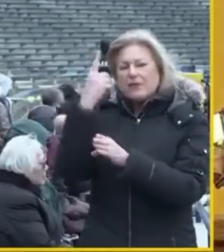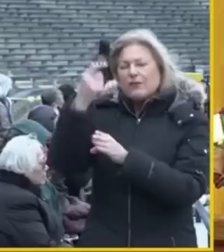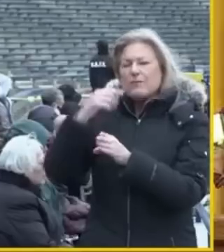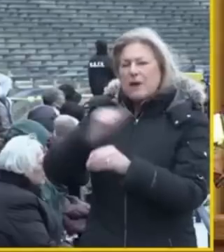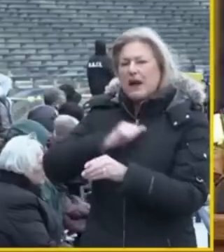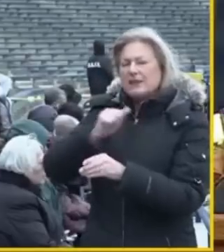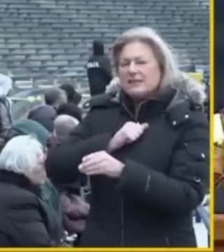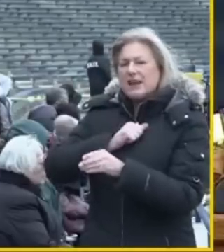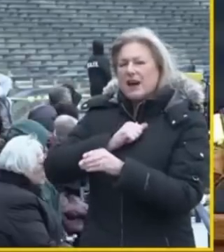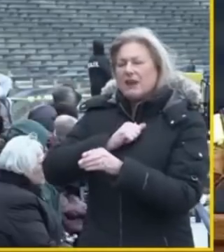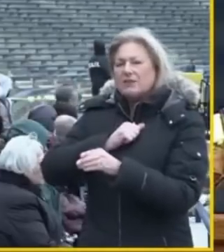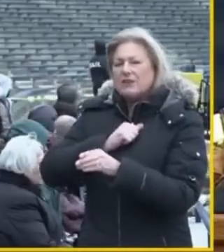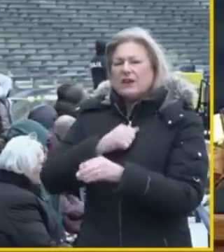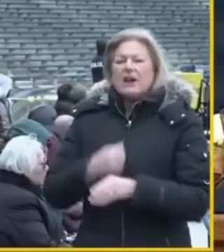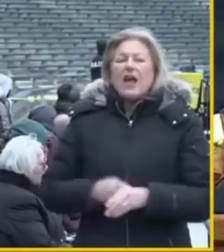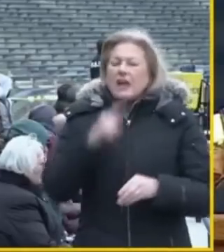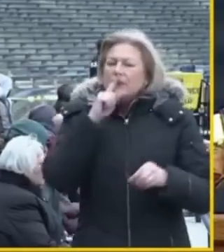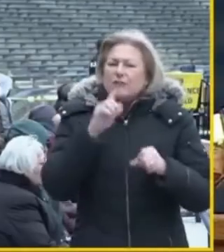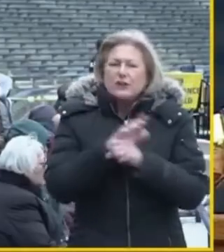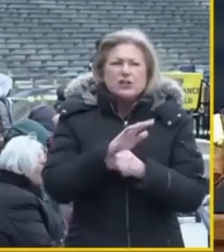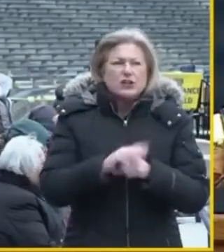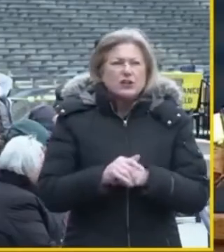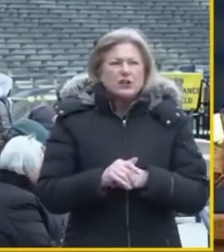And for sure, I was. Thank you.